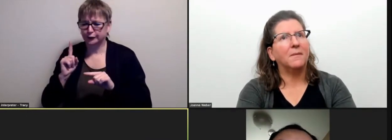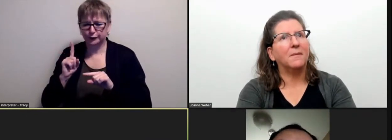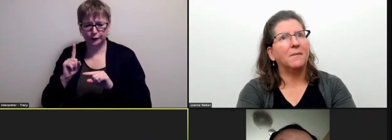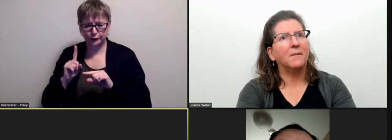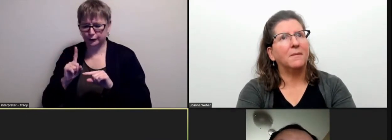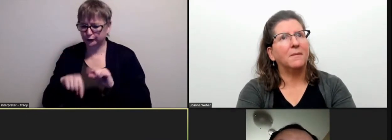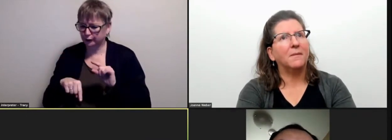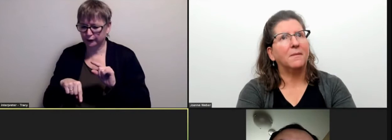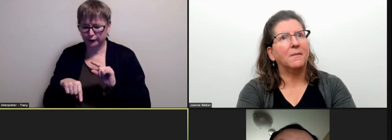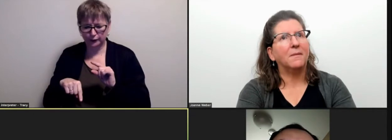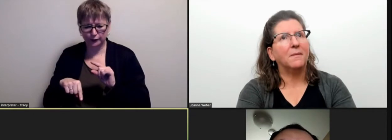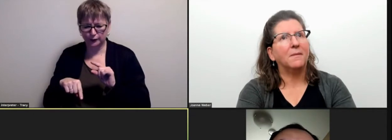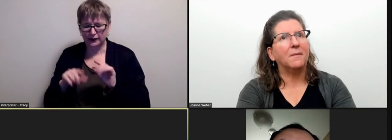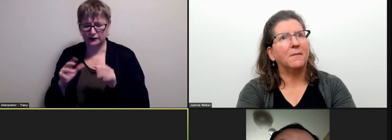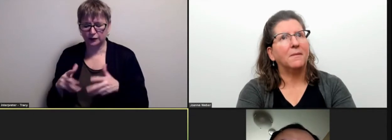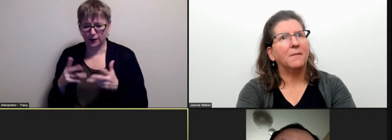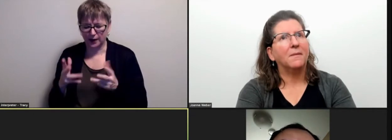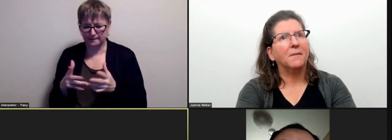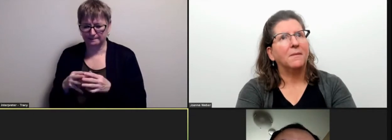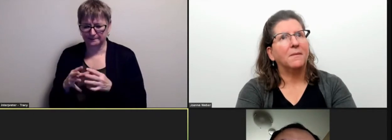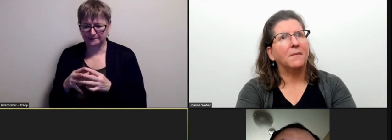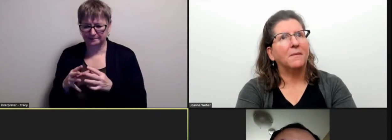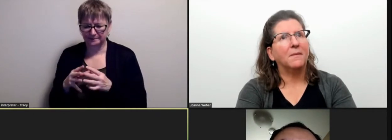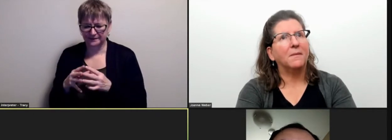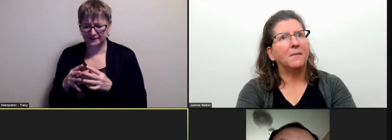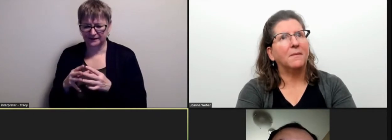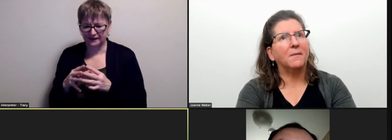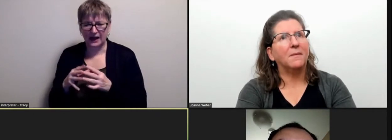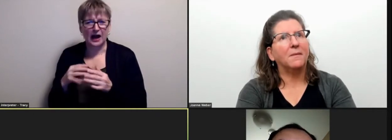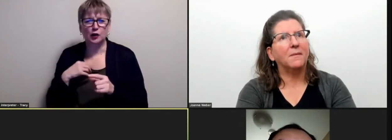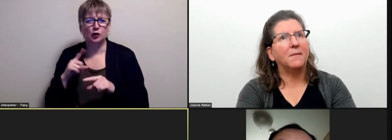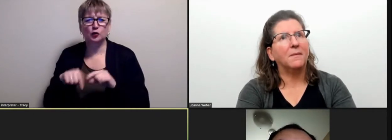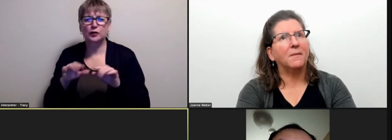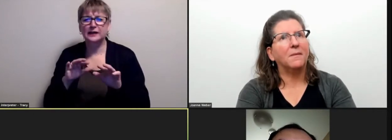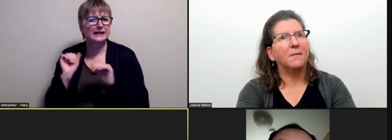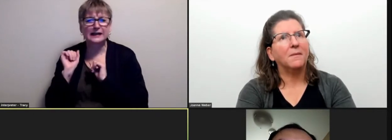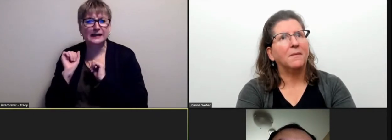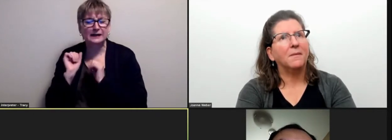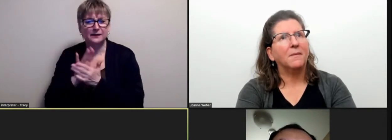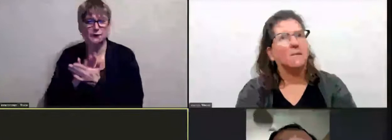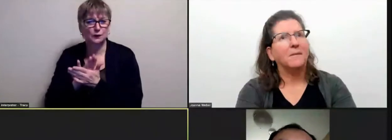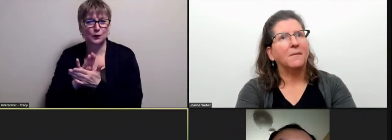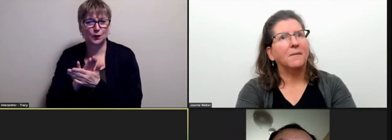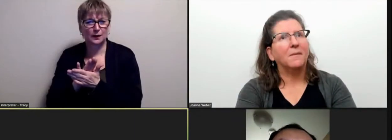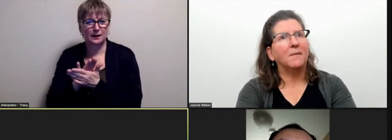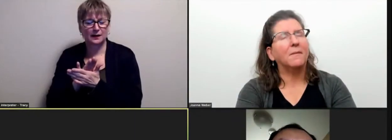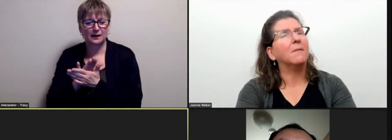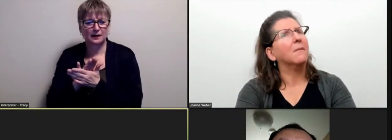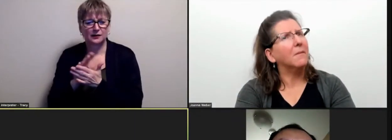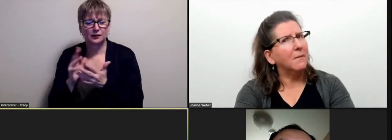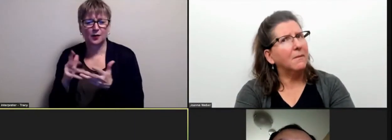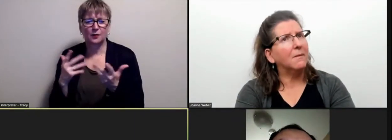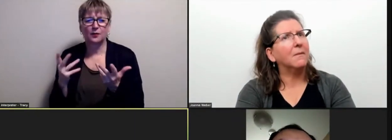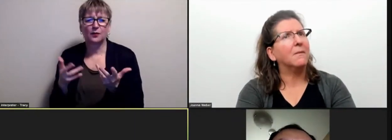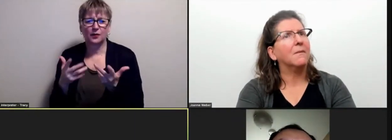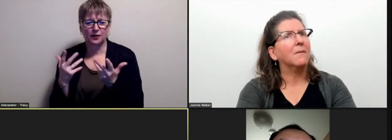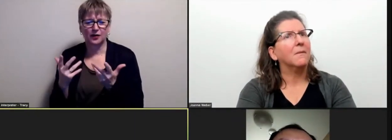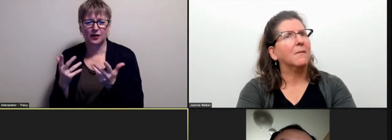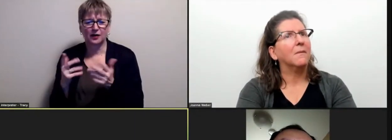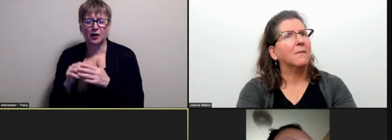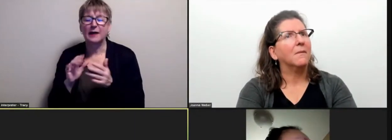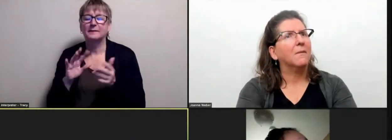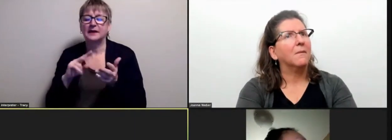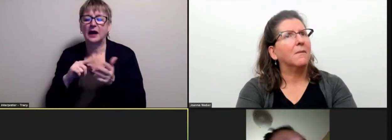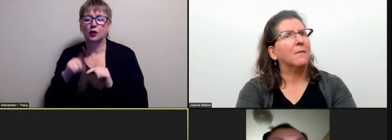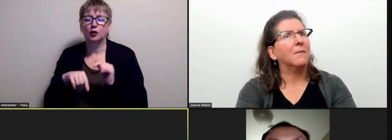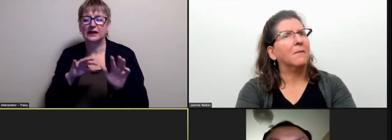uh you know well lean to school or you know uh or lead the classroom i mean because you know uh